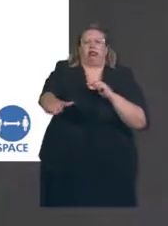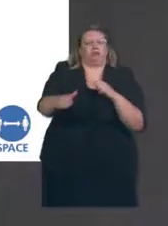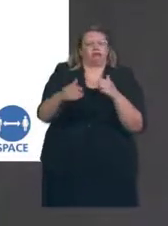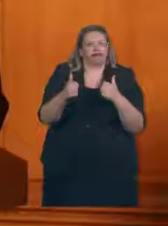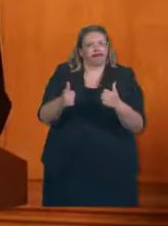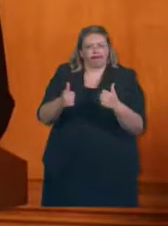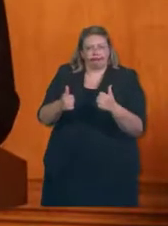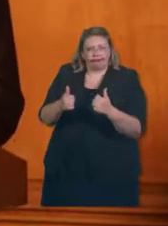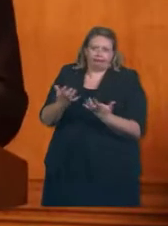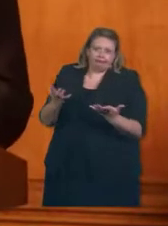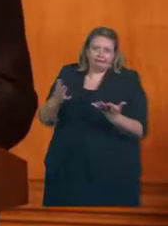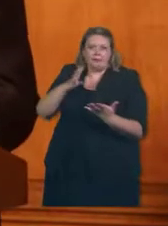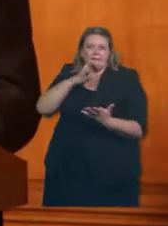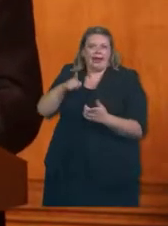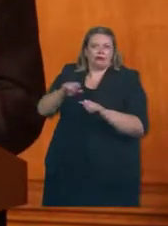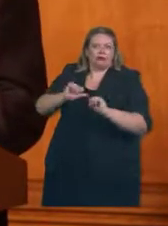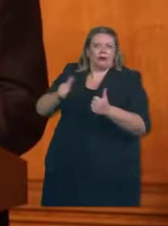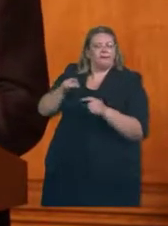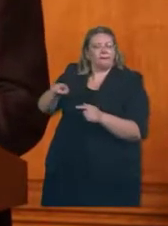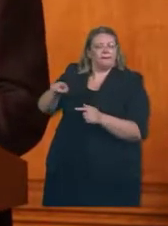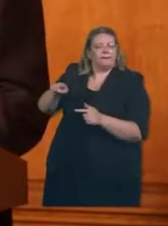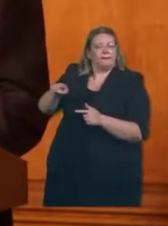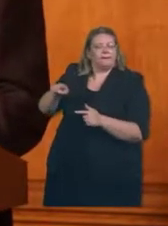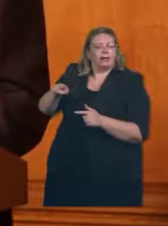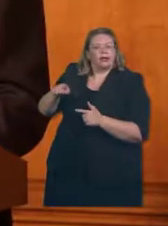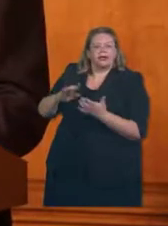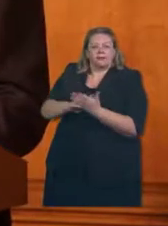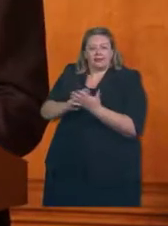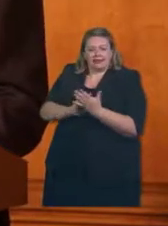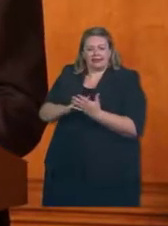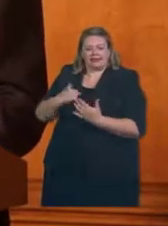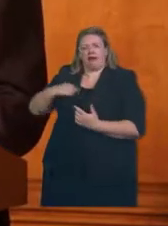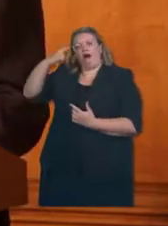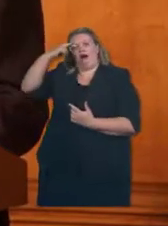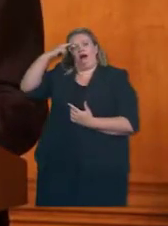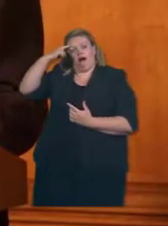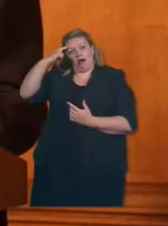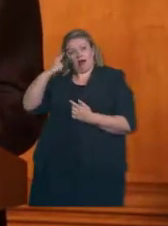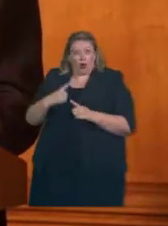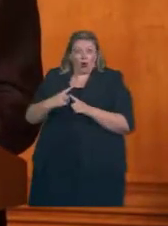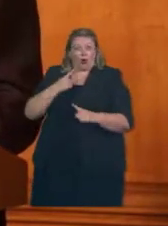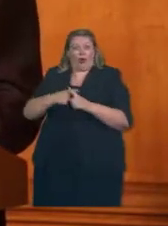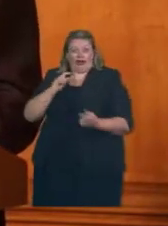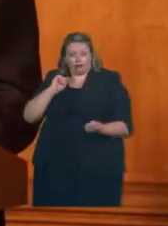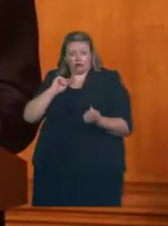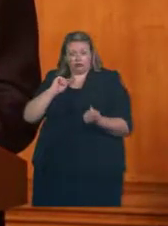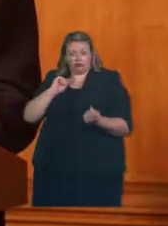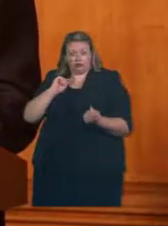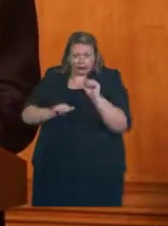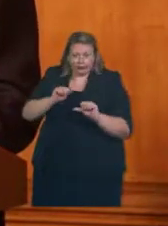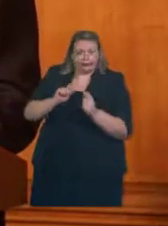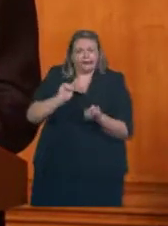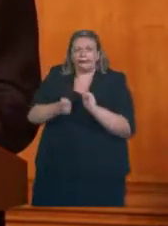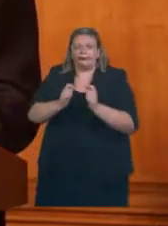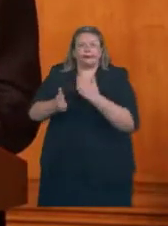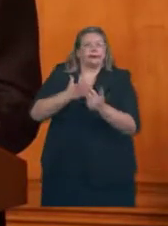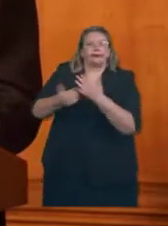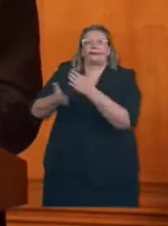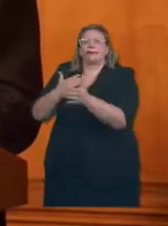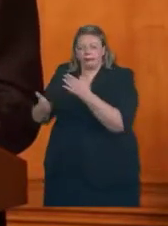that if you act rapidly and decisively when these changes are happening there is a reasonable chance or a good chance